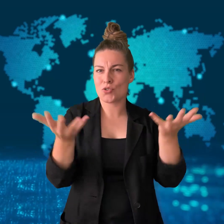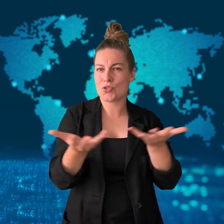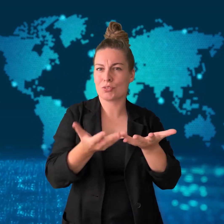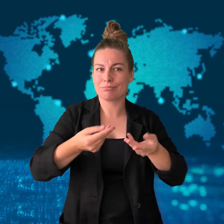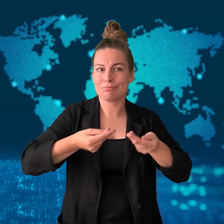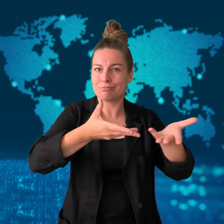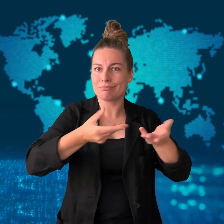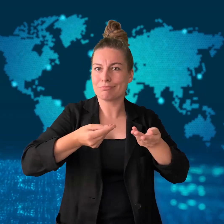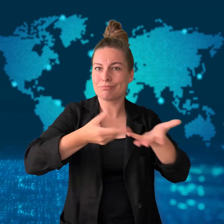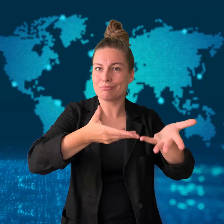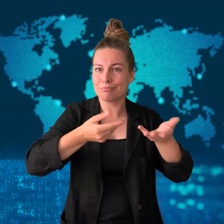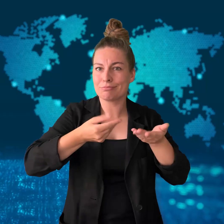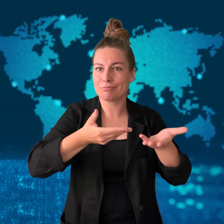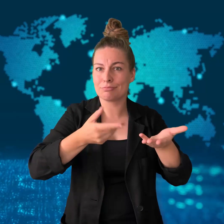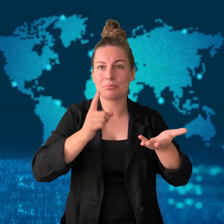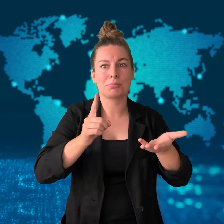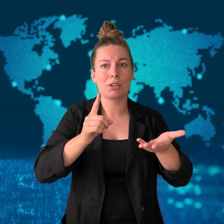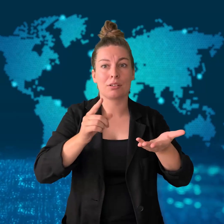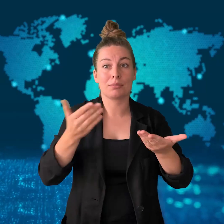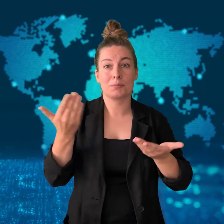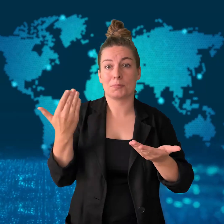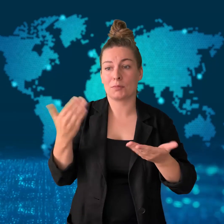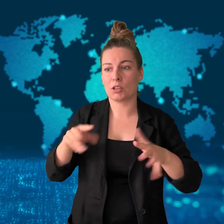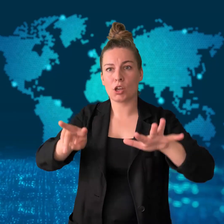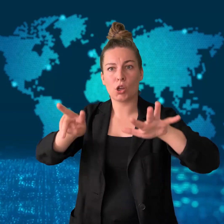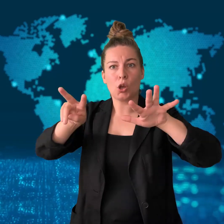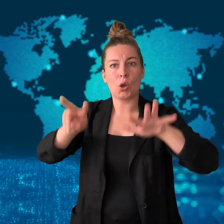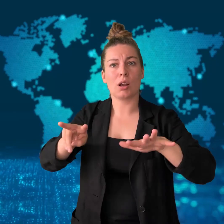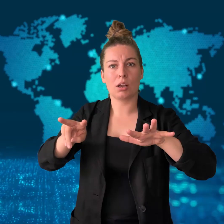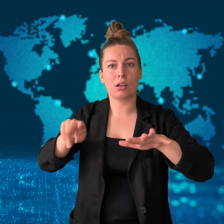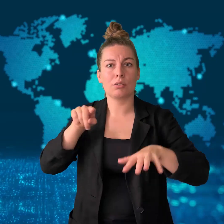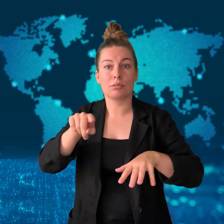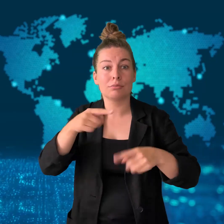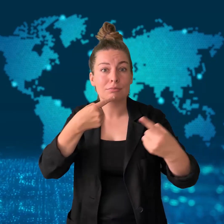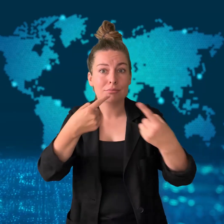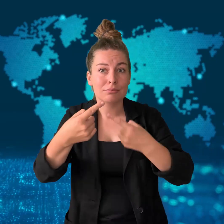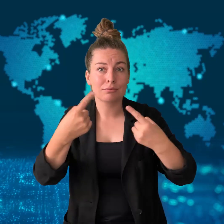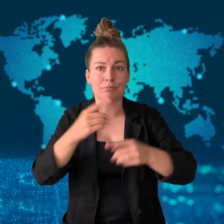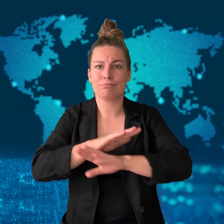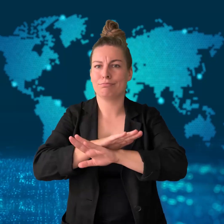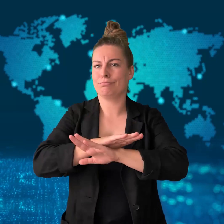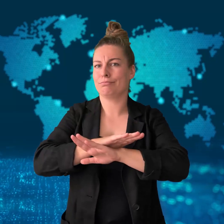pass Russian blockades on their way to world markets.